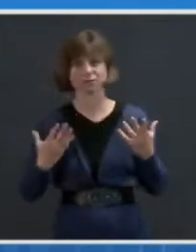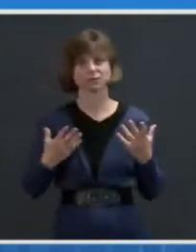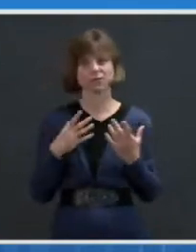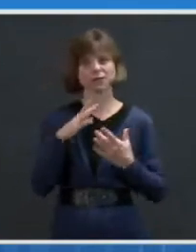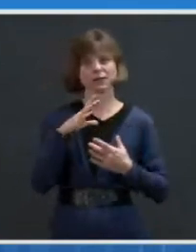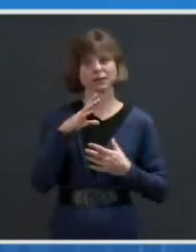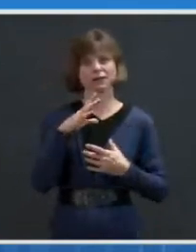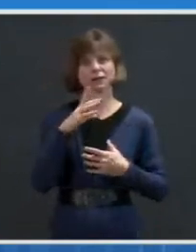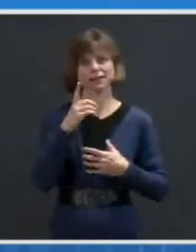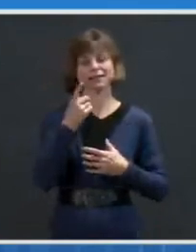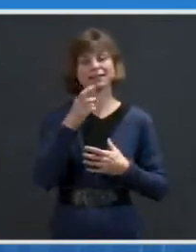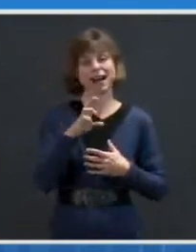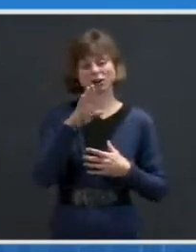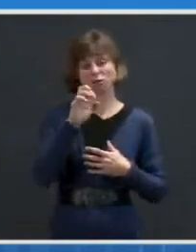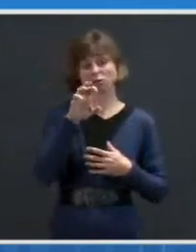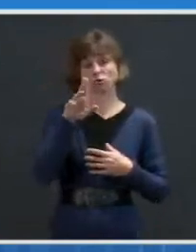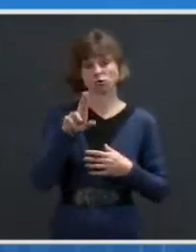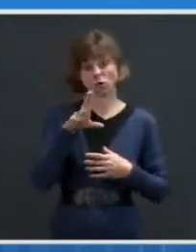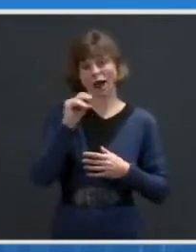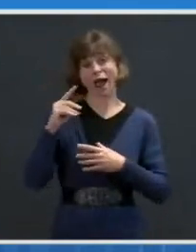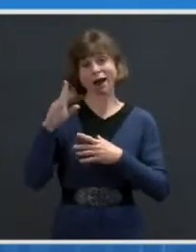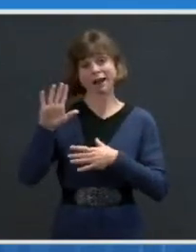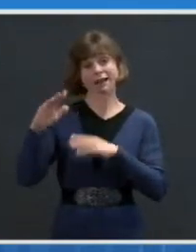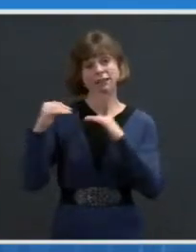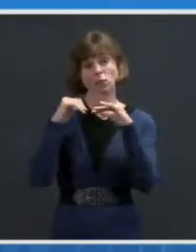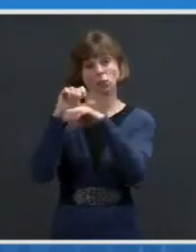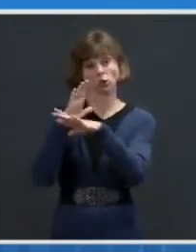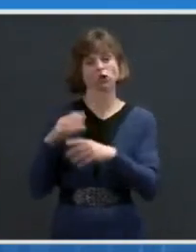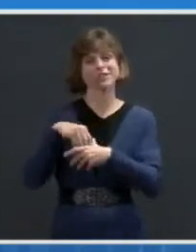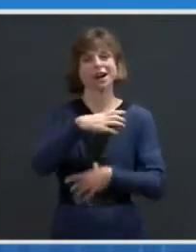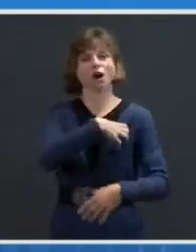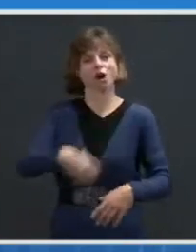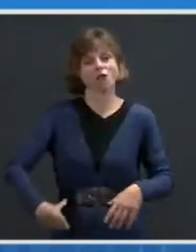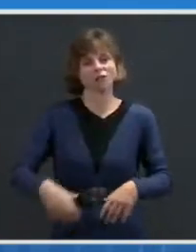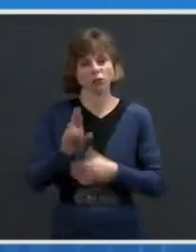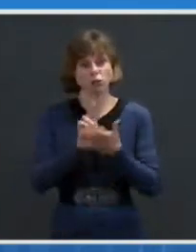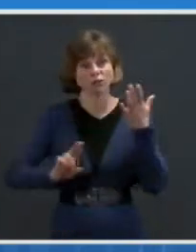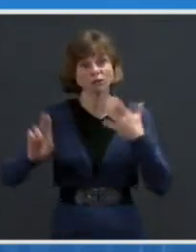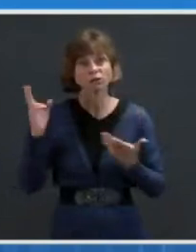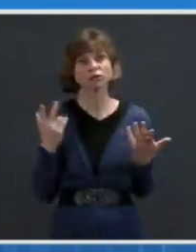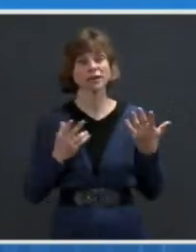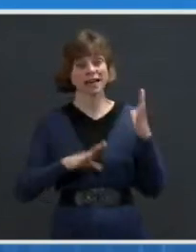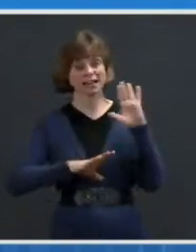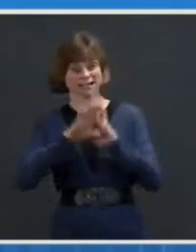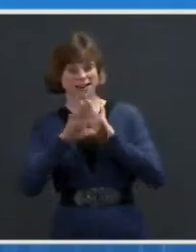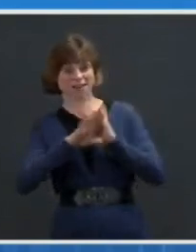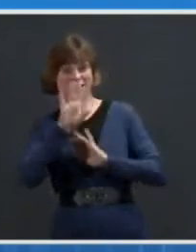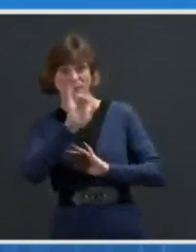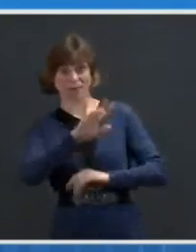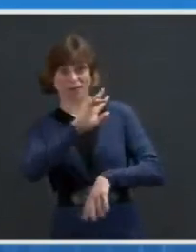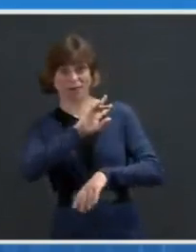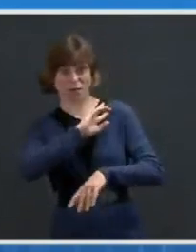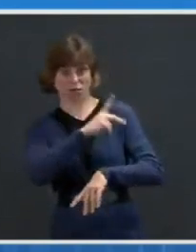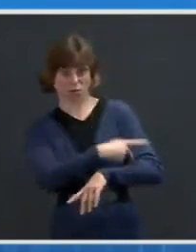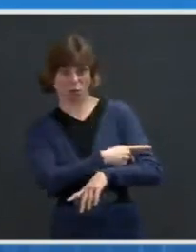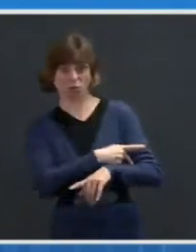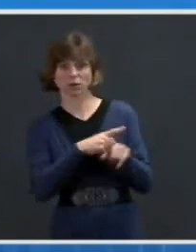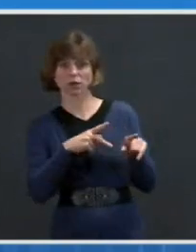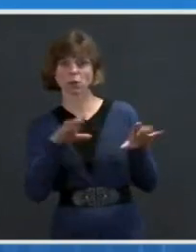DEVELOP THE ADENOVIRUS 26 VECTOR.